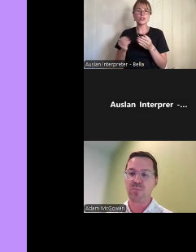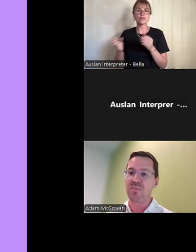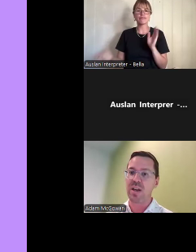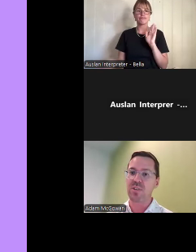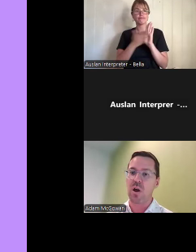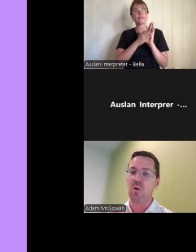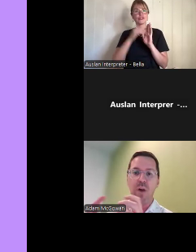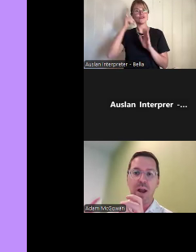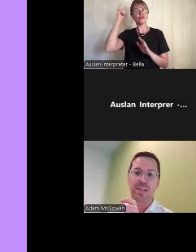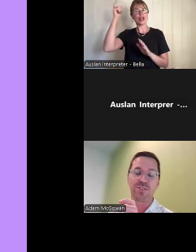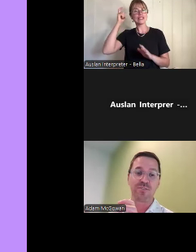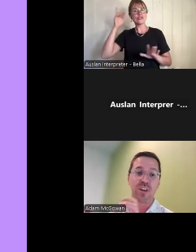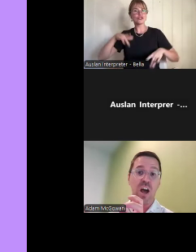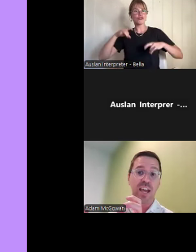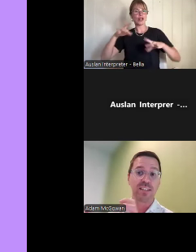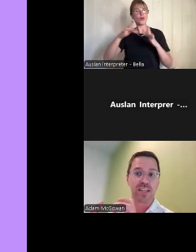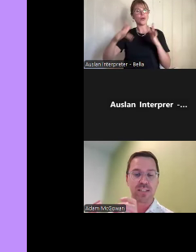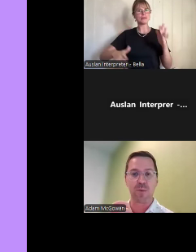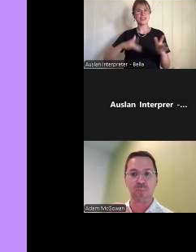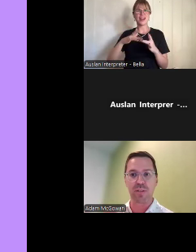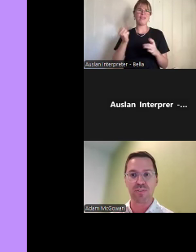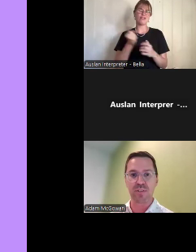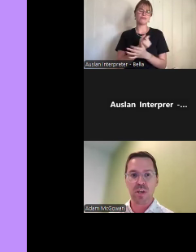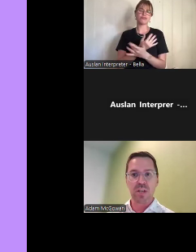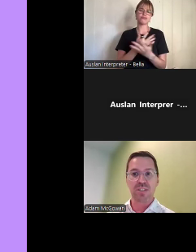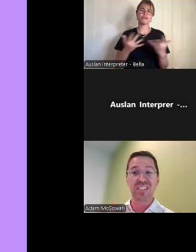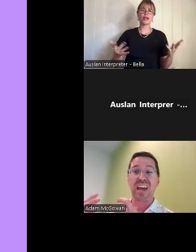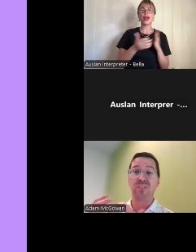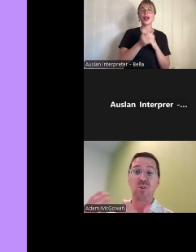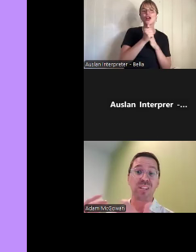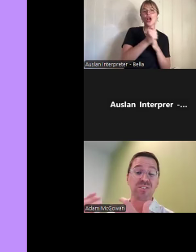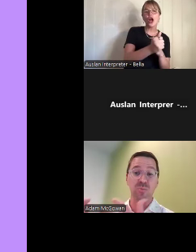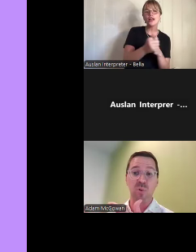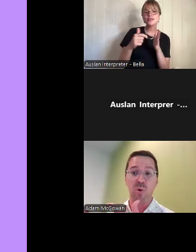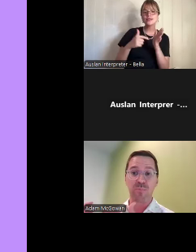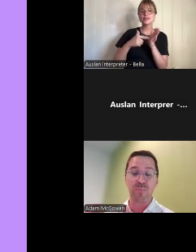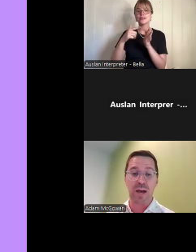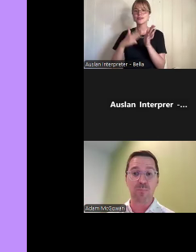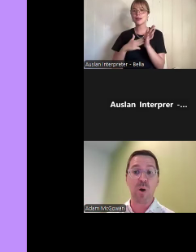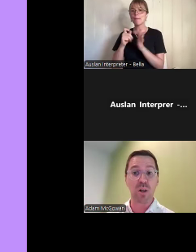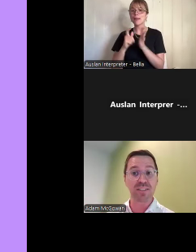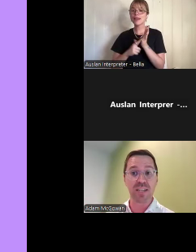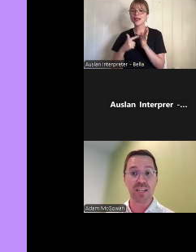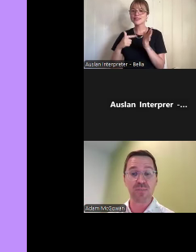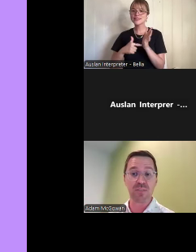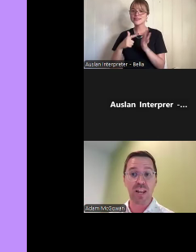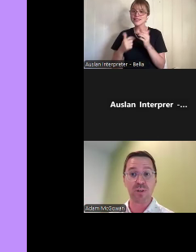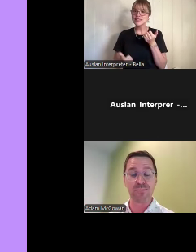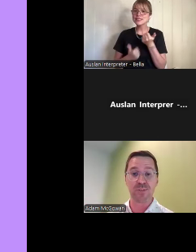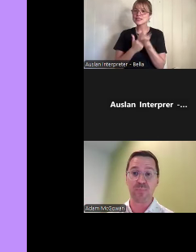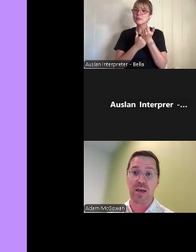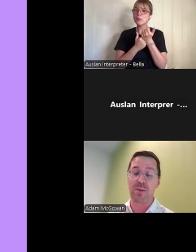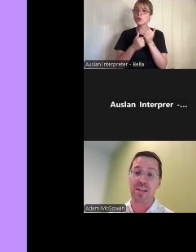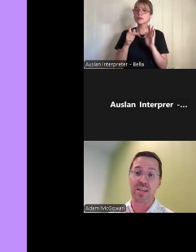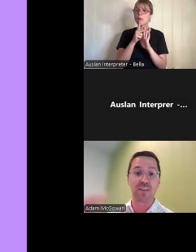it provides a whole range of guides and templates to scaffold and support policy development at a